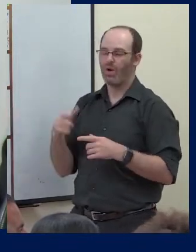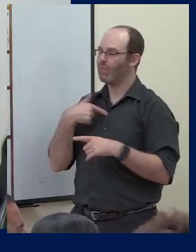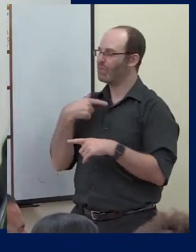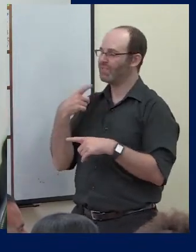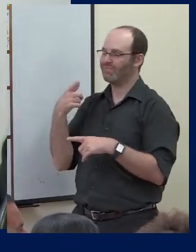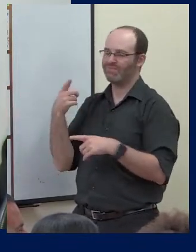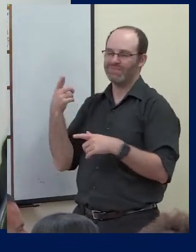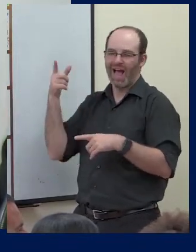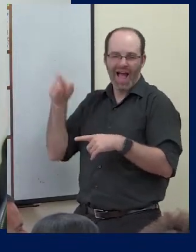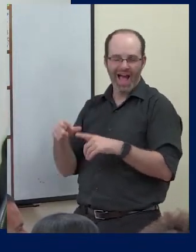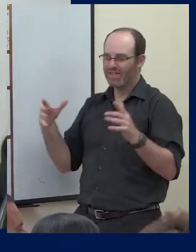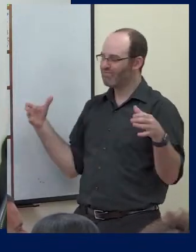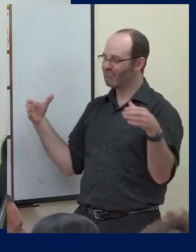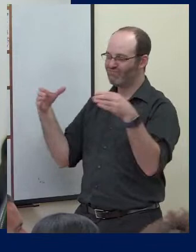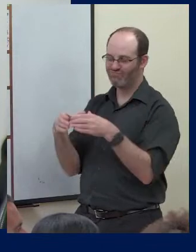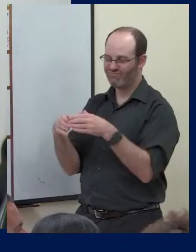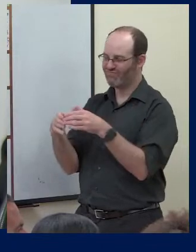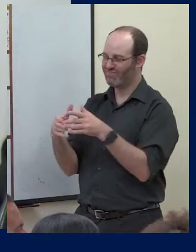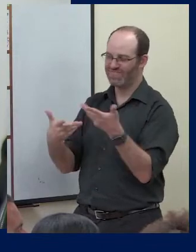spend time with all of you.